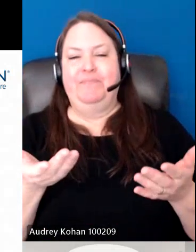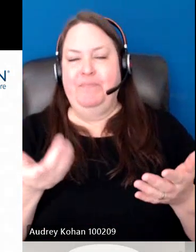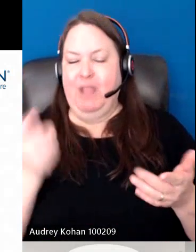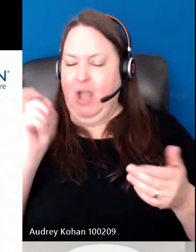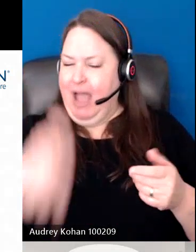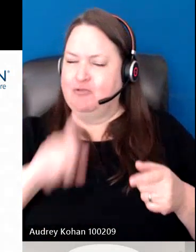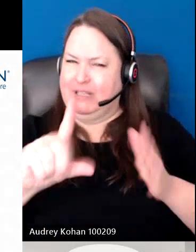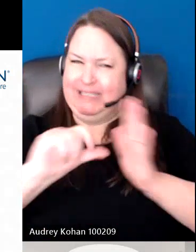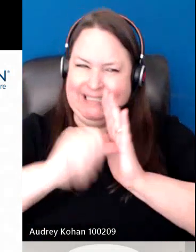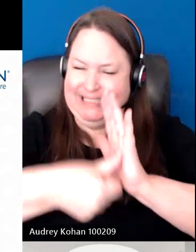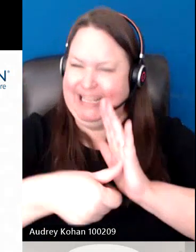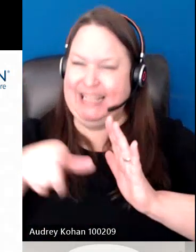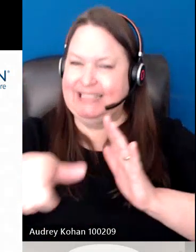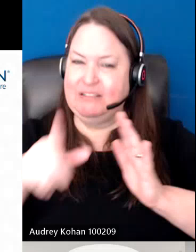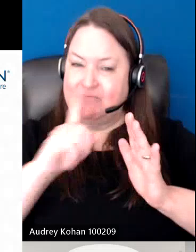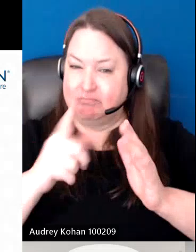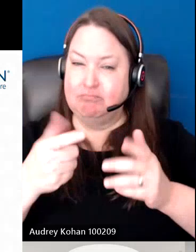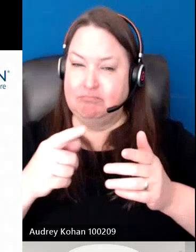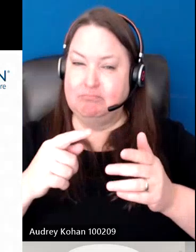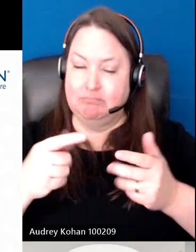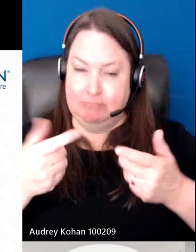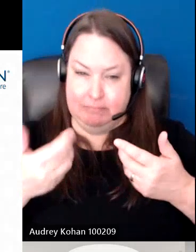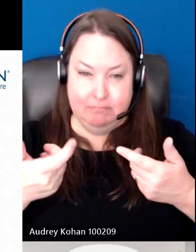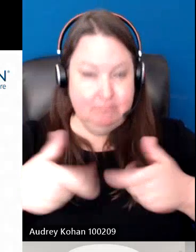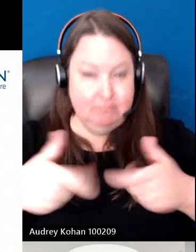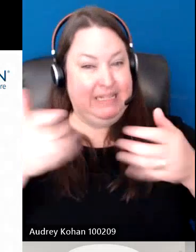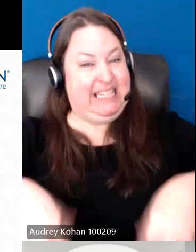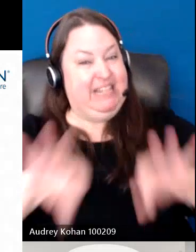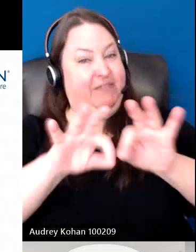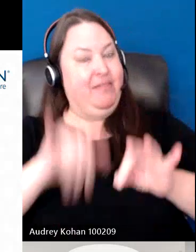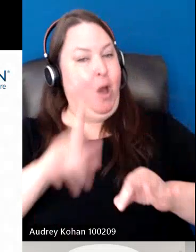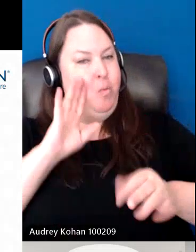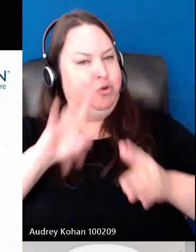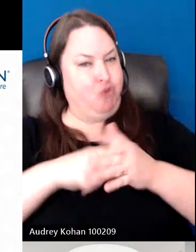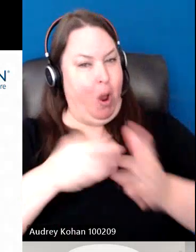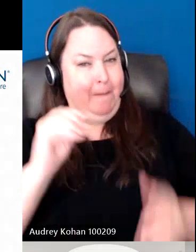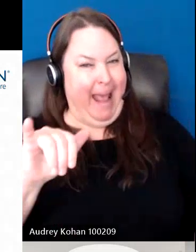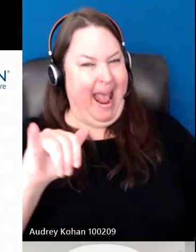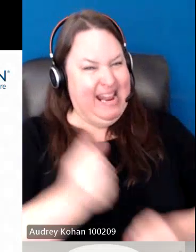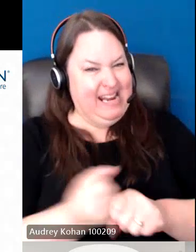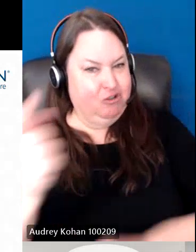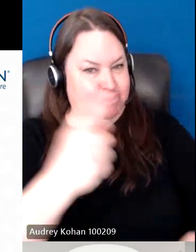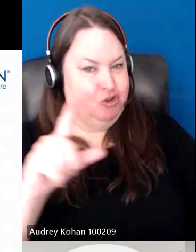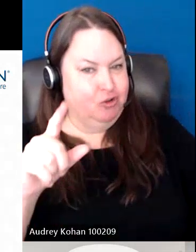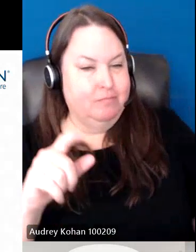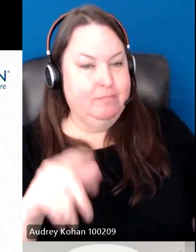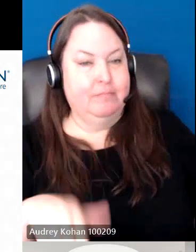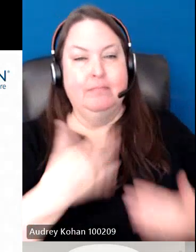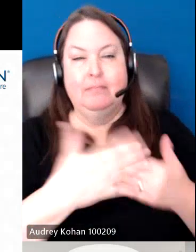significant it it it is that this is going into effect in May of next year uh next slide please